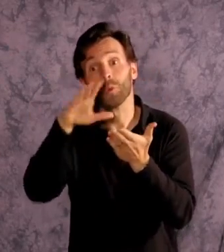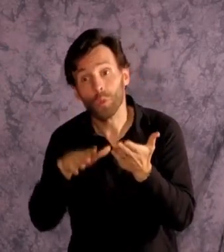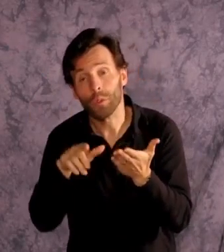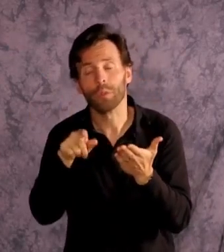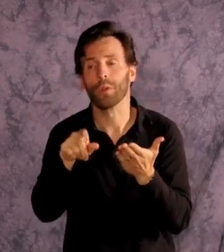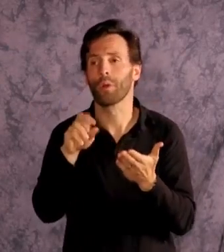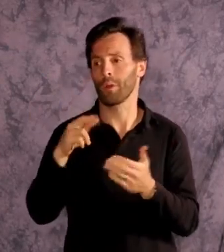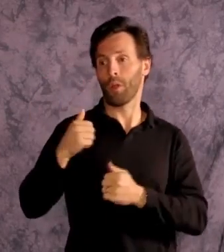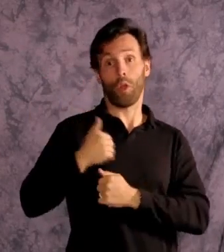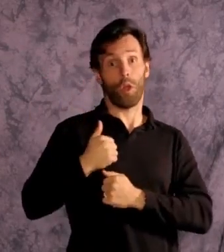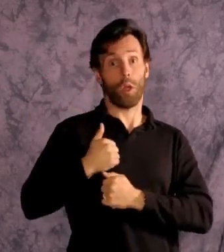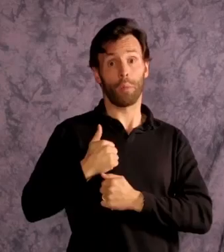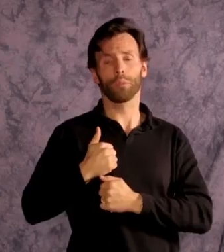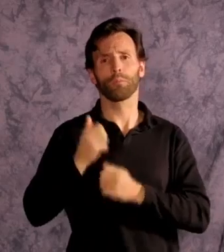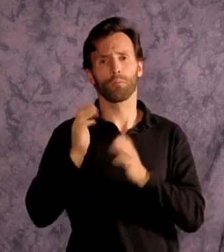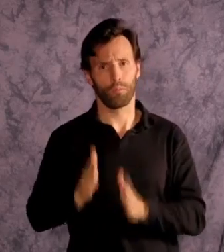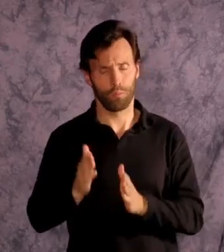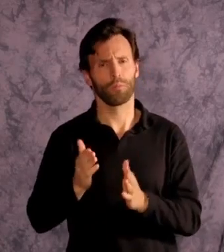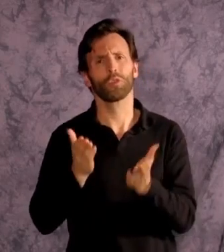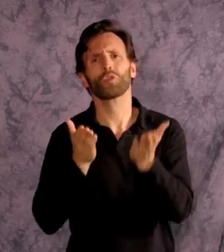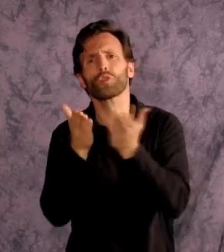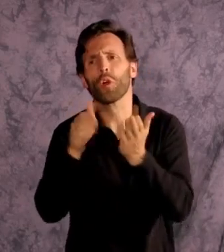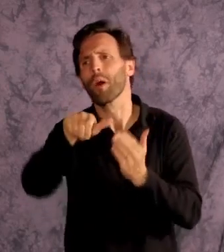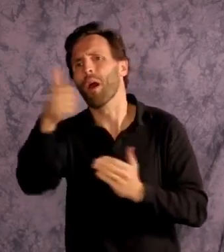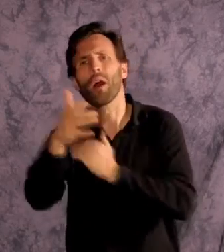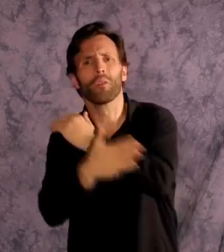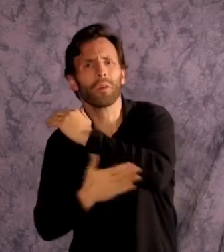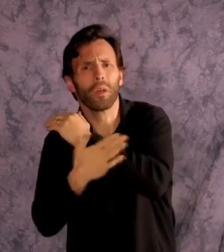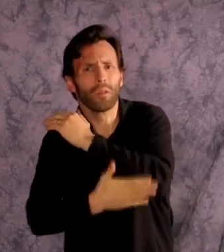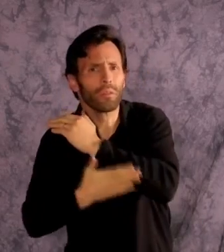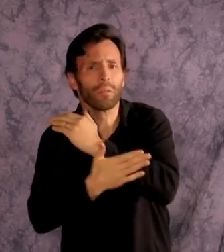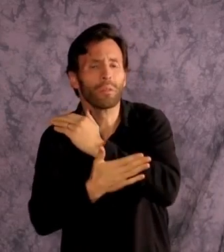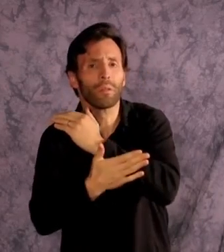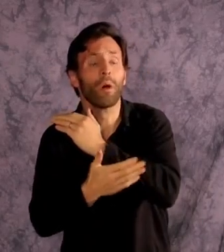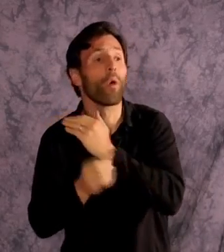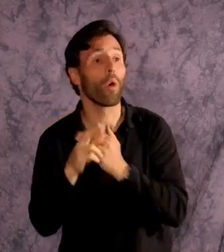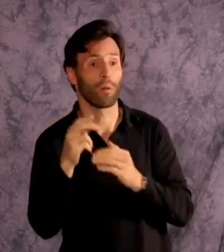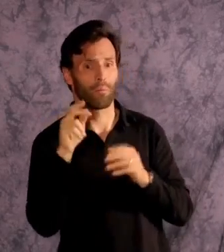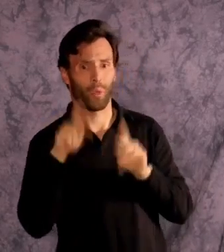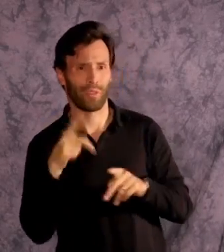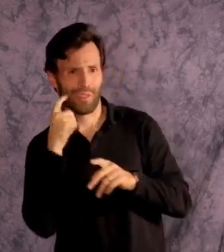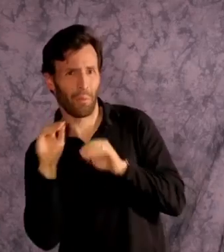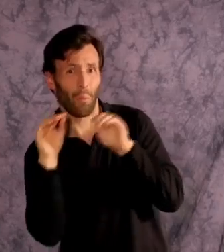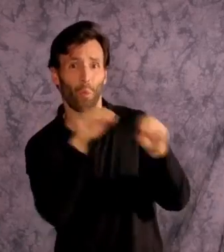The nursing home resident, the college student,